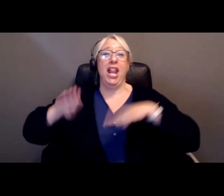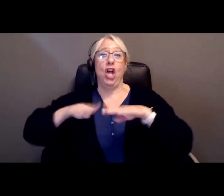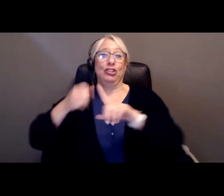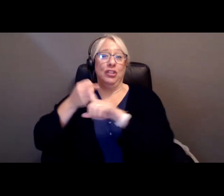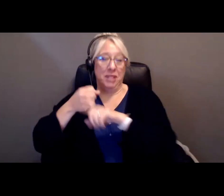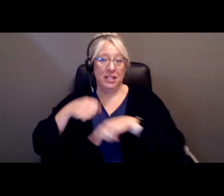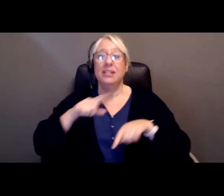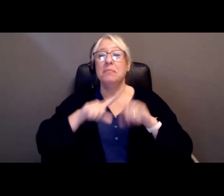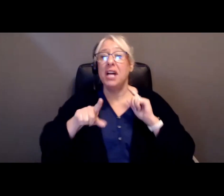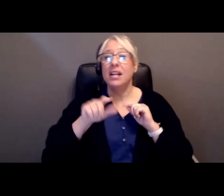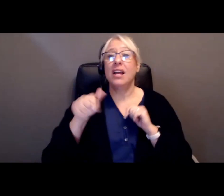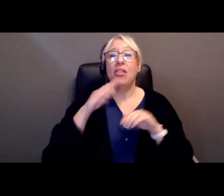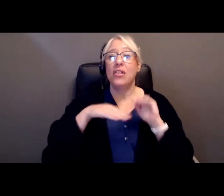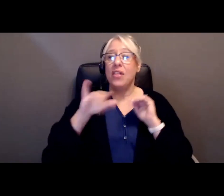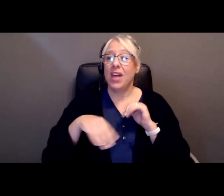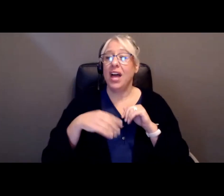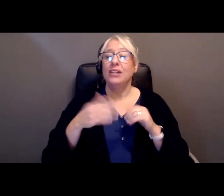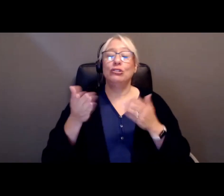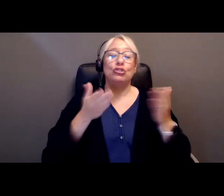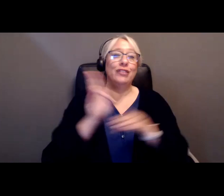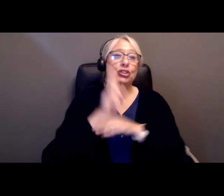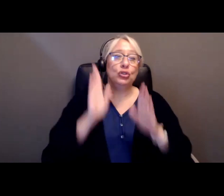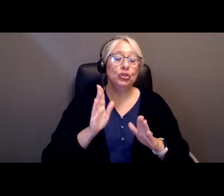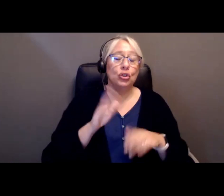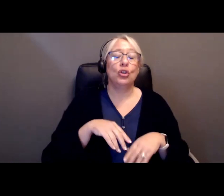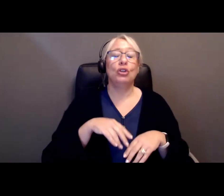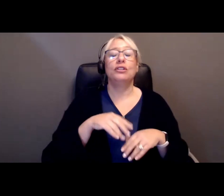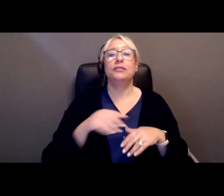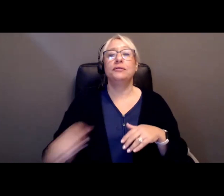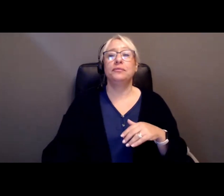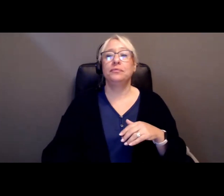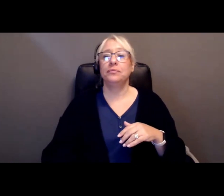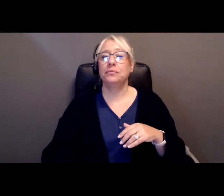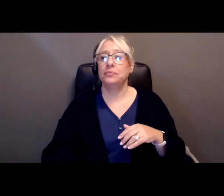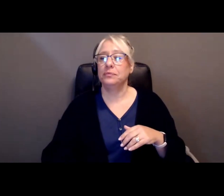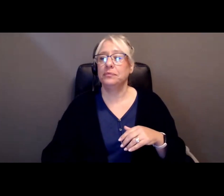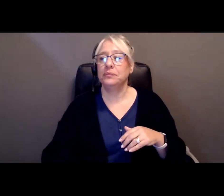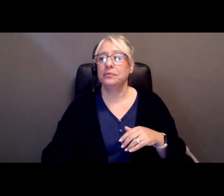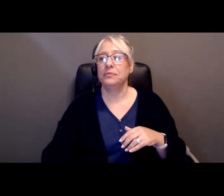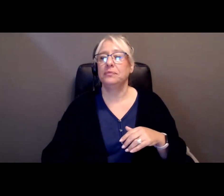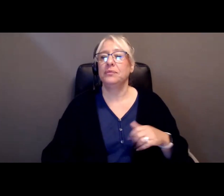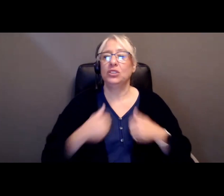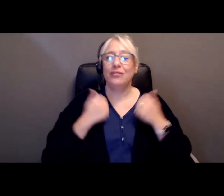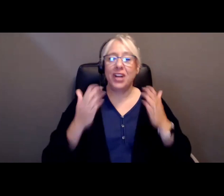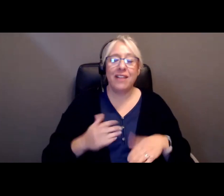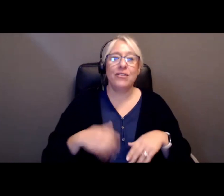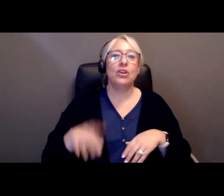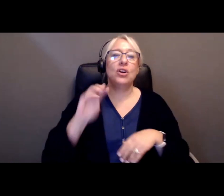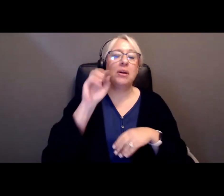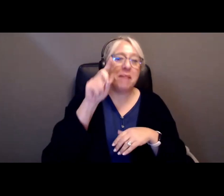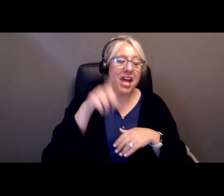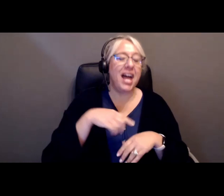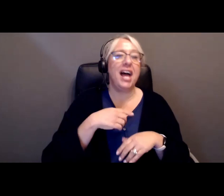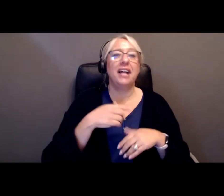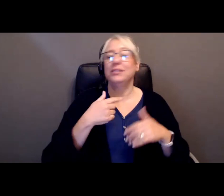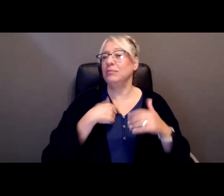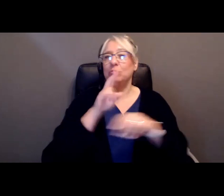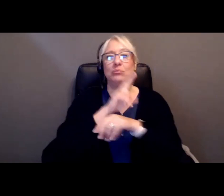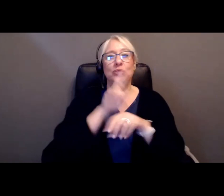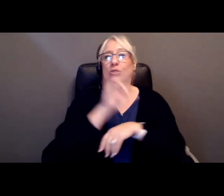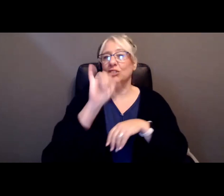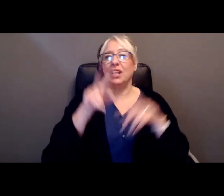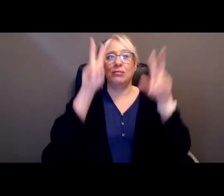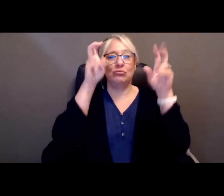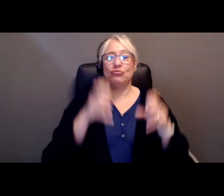service user, consumer, survivor, Mad all those terms I use and are fine for me to hear.